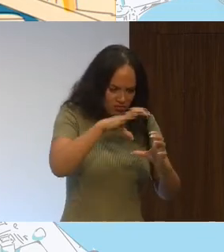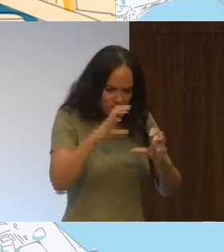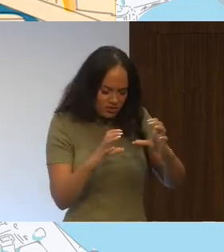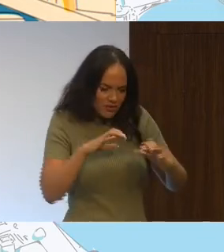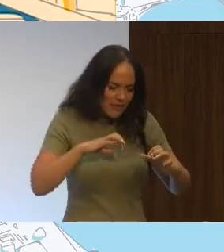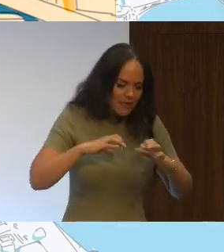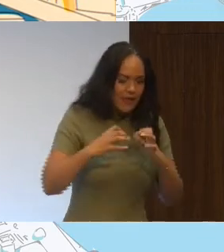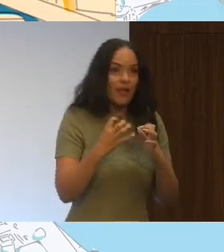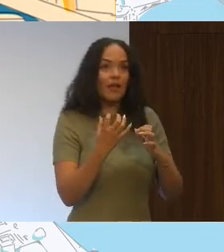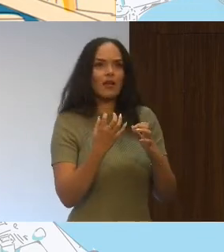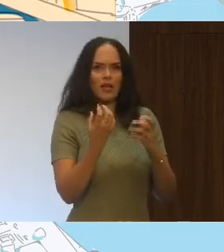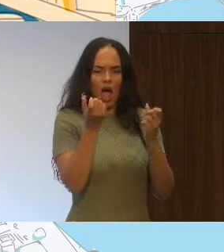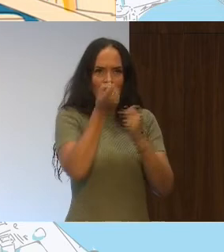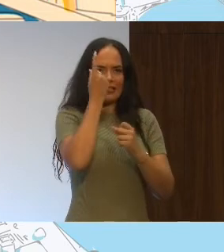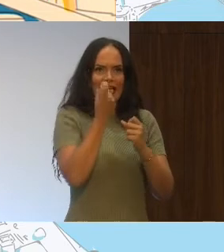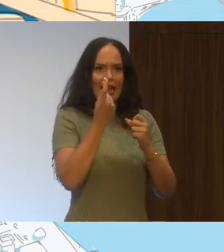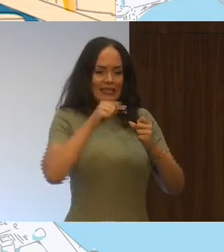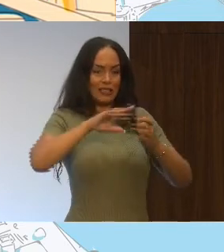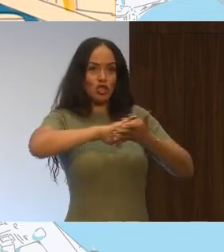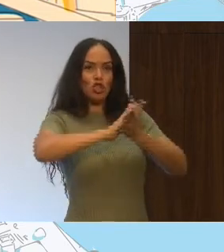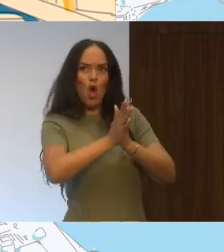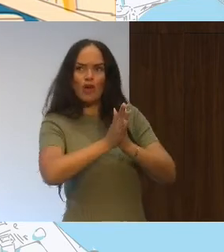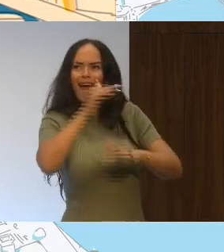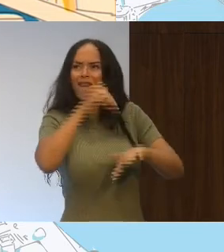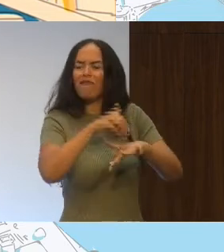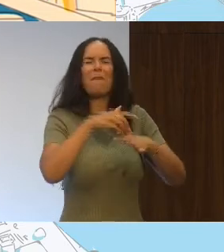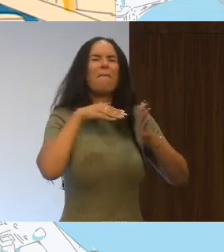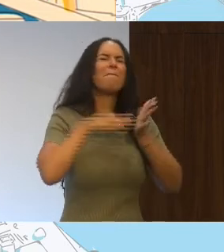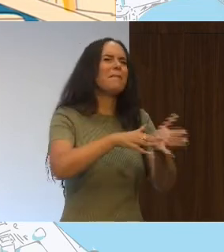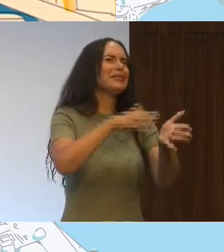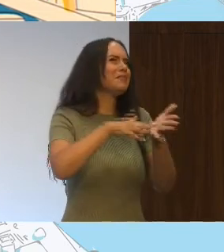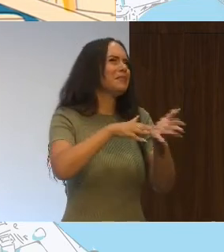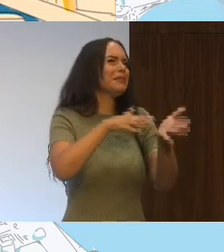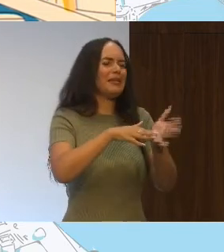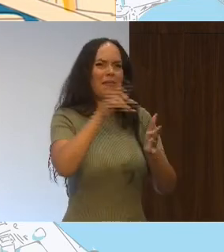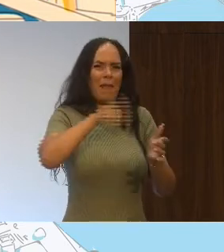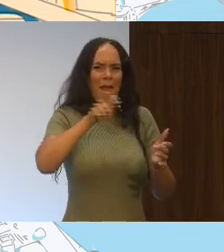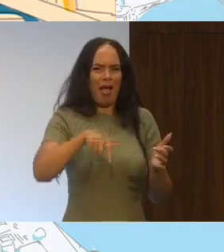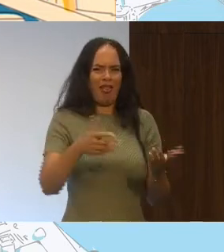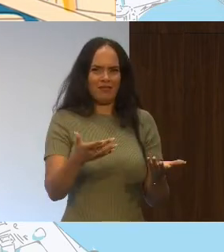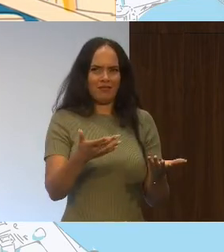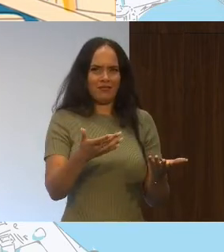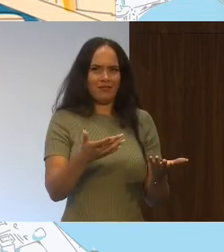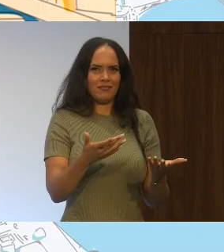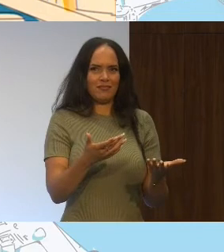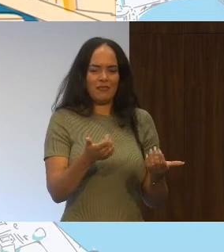understand the disorder that affects just hundreds of millions of people. What's the downside? I don't see it, but you're right.